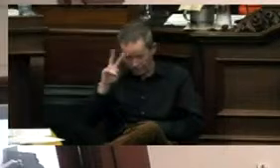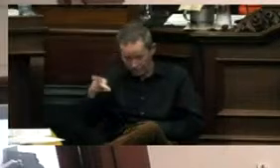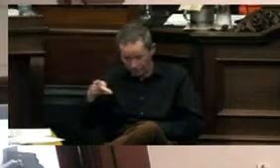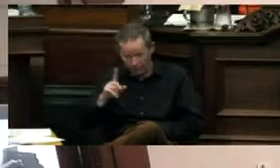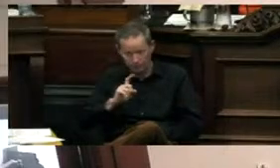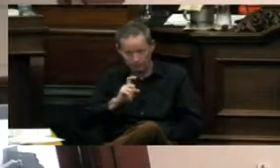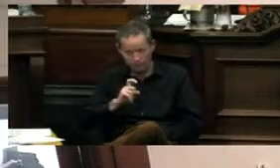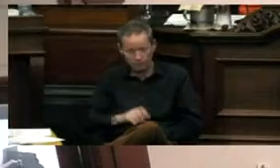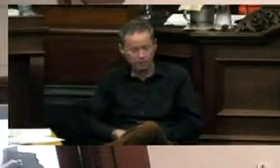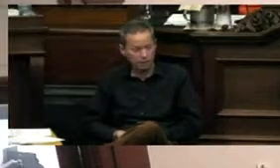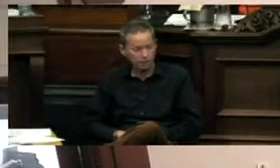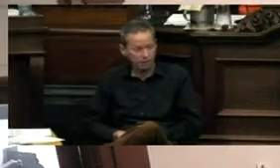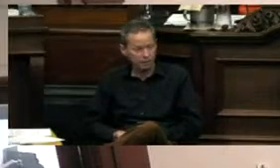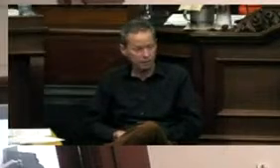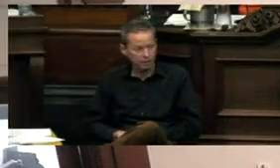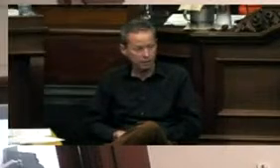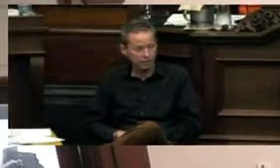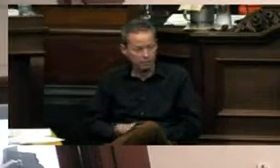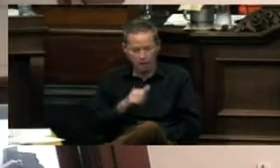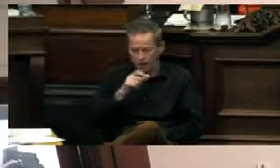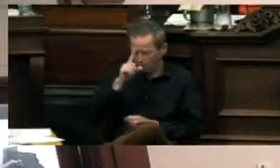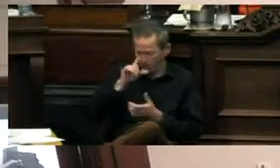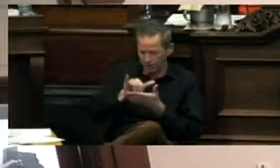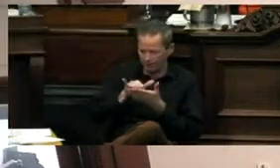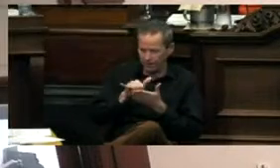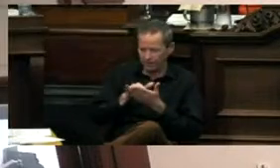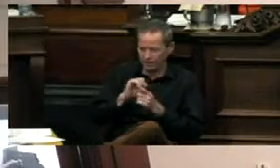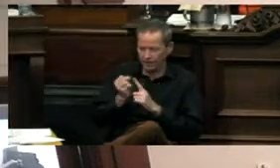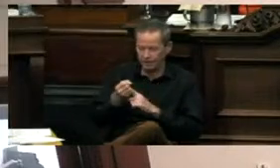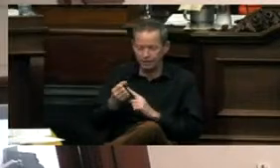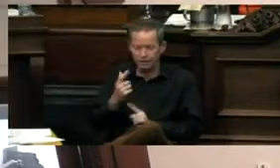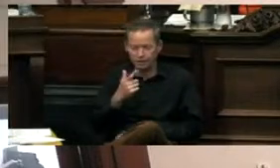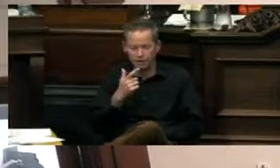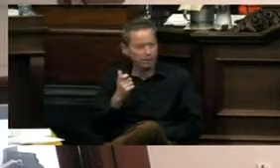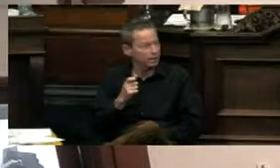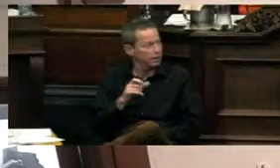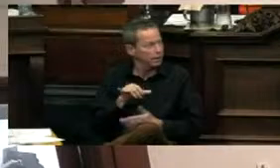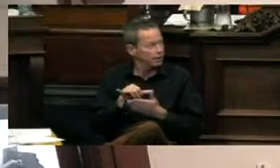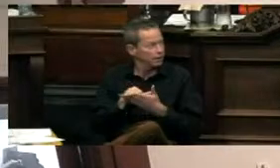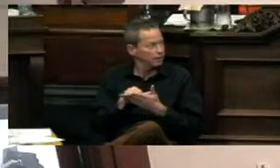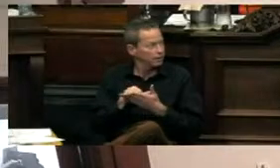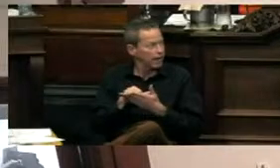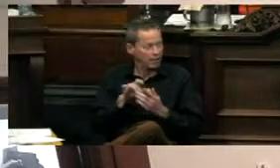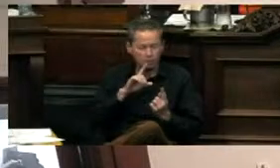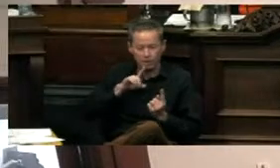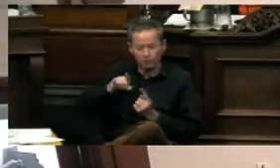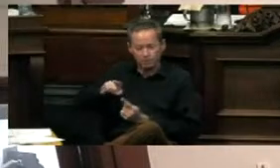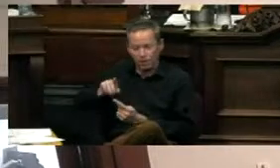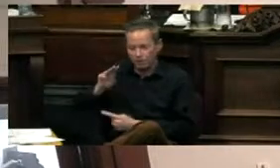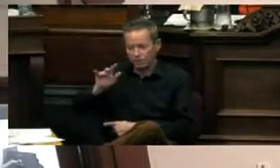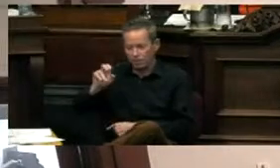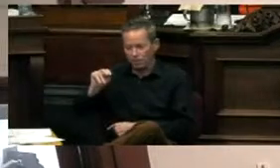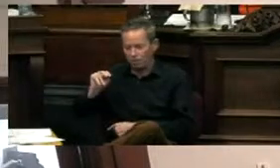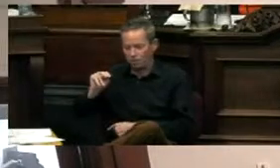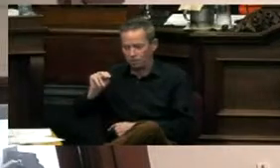attending. But my question is, is it the president and the vice president? I don't believe